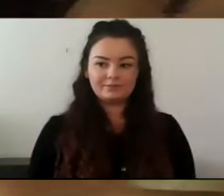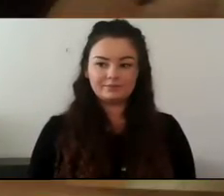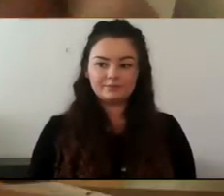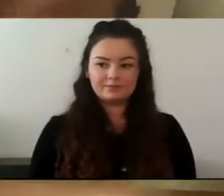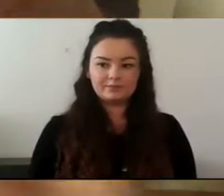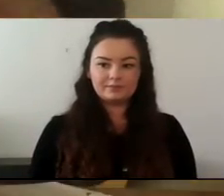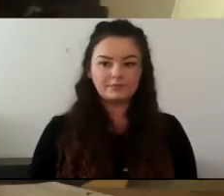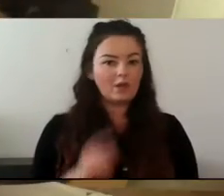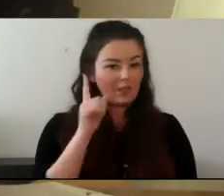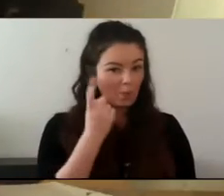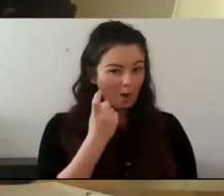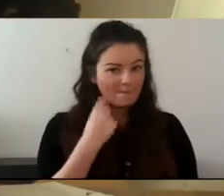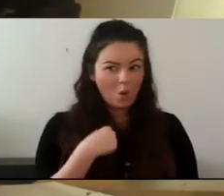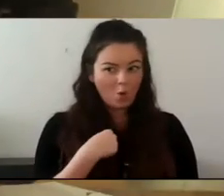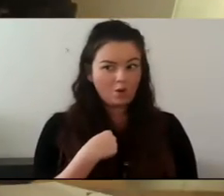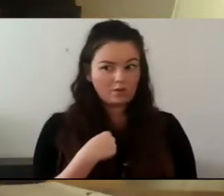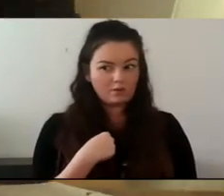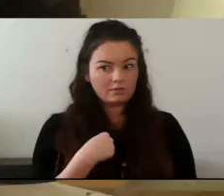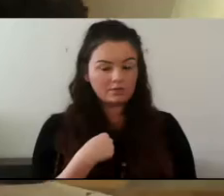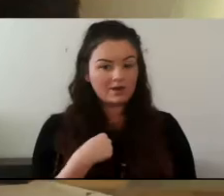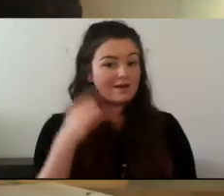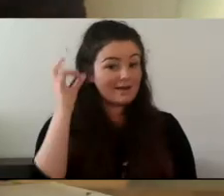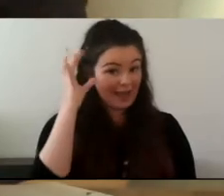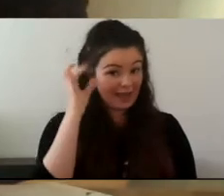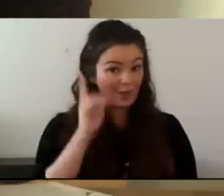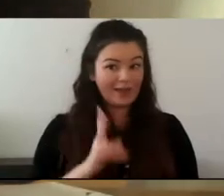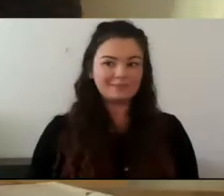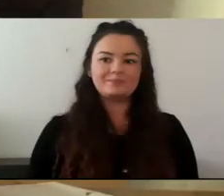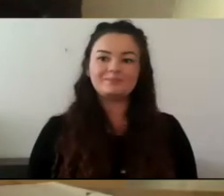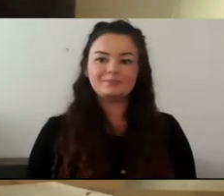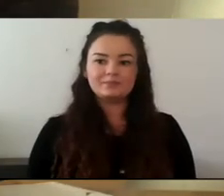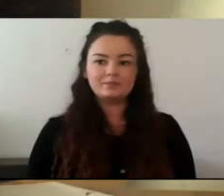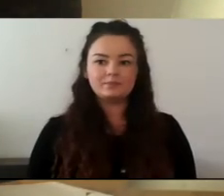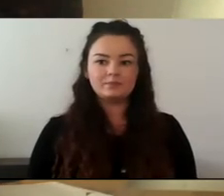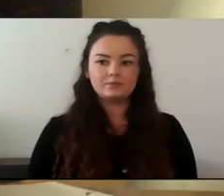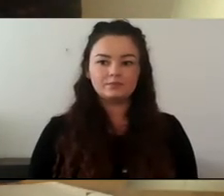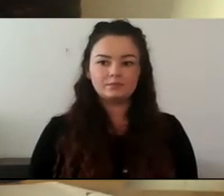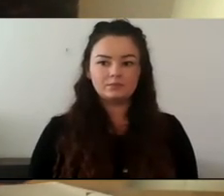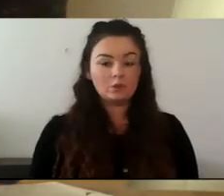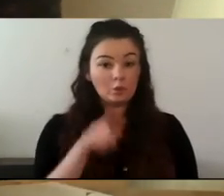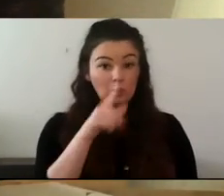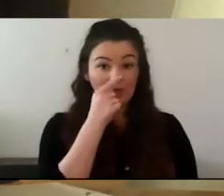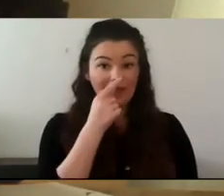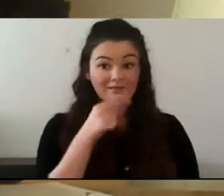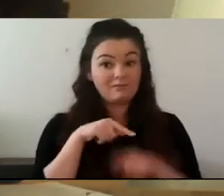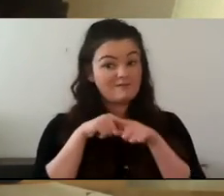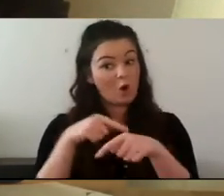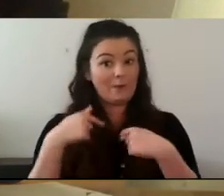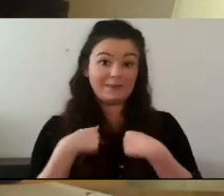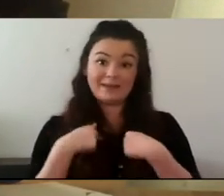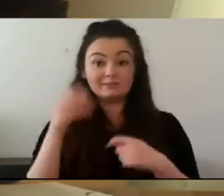to do one more and I'm going to do it in yellow. So you're welcome to do as I'm doing now or you can